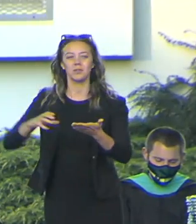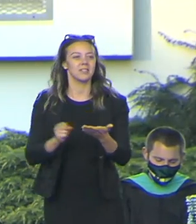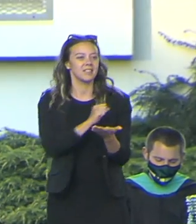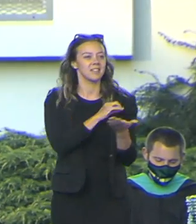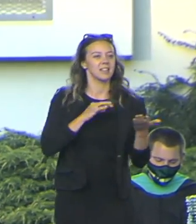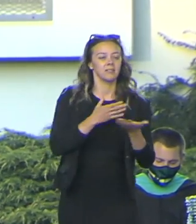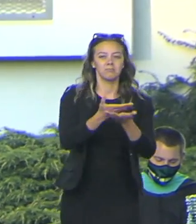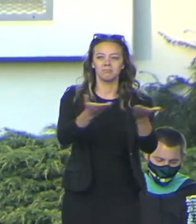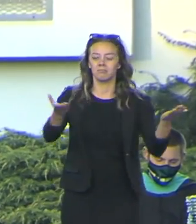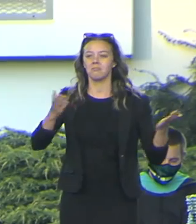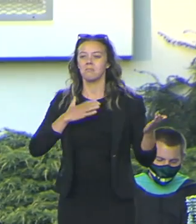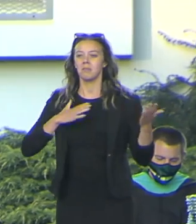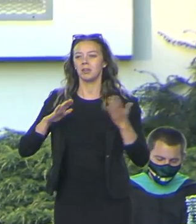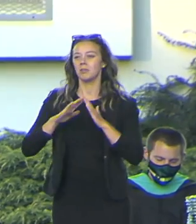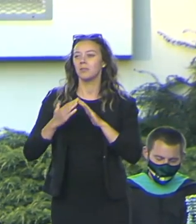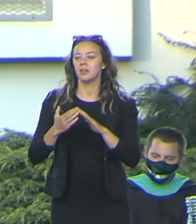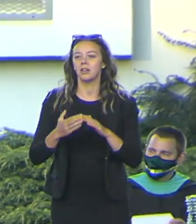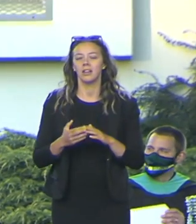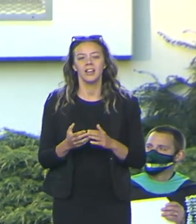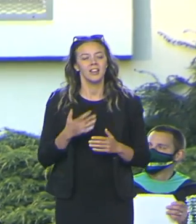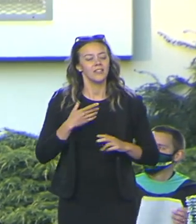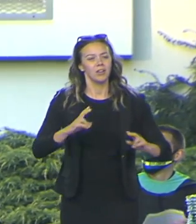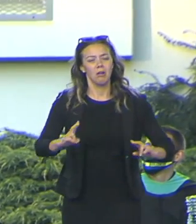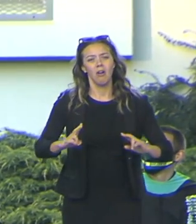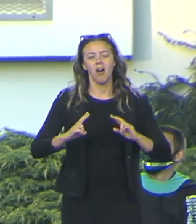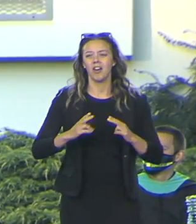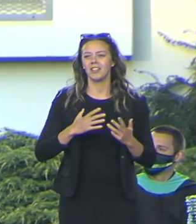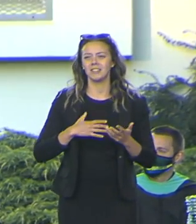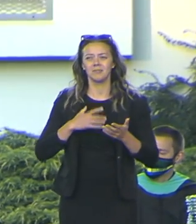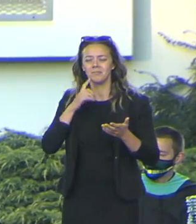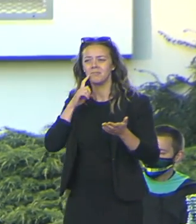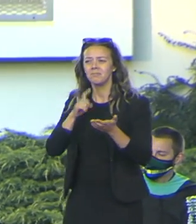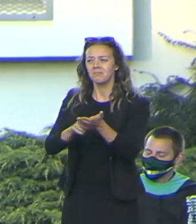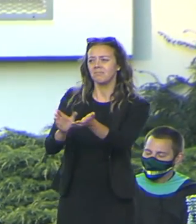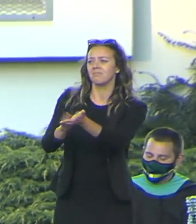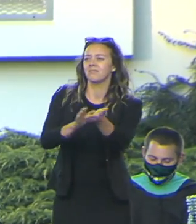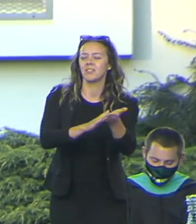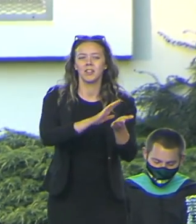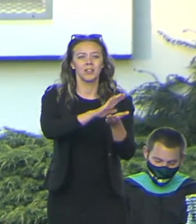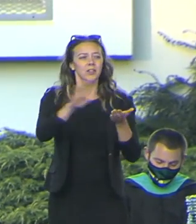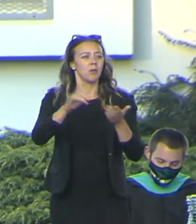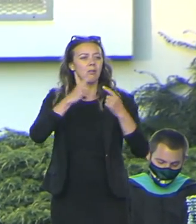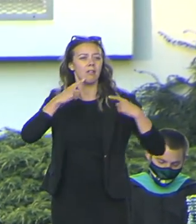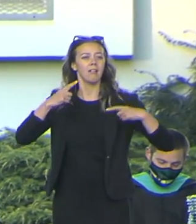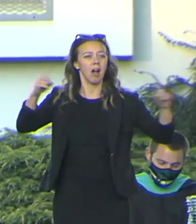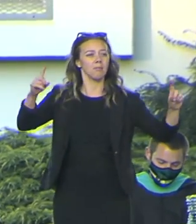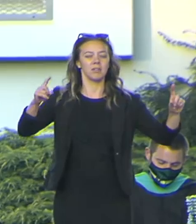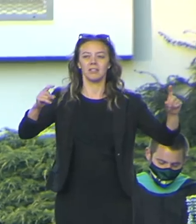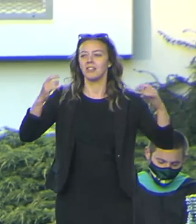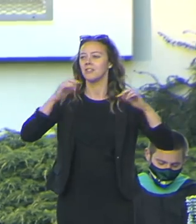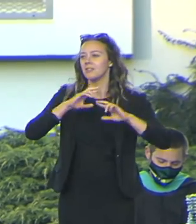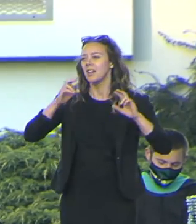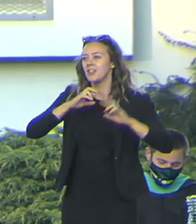I'm so honored to be here recognizing the accomplishments of our students and tonight celebrating their graduation from Franklin.